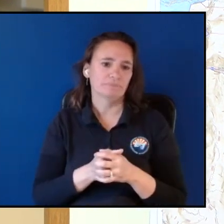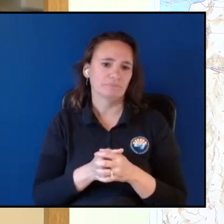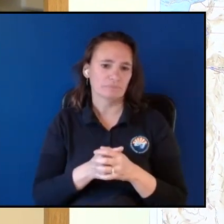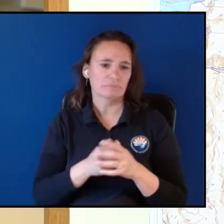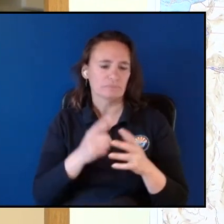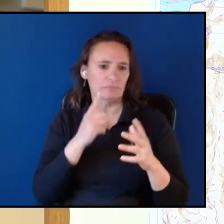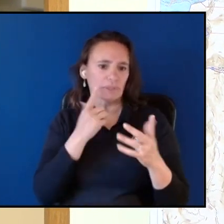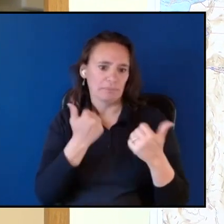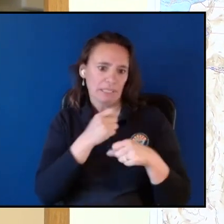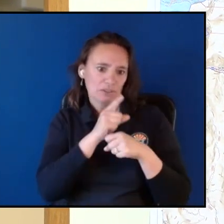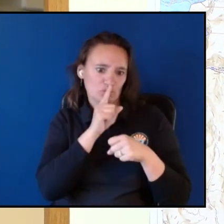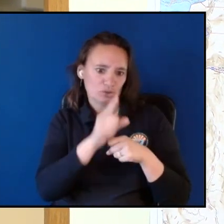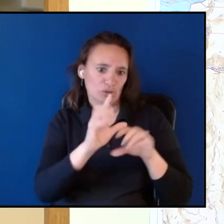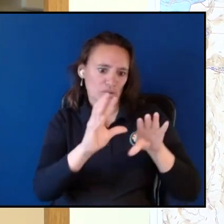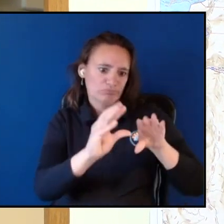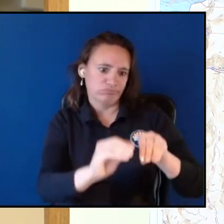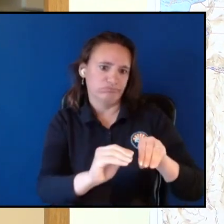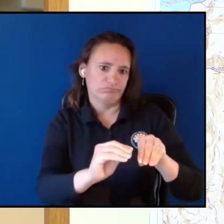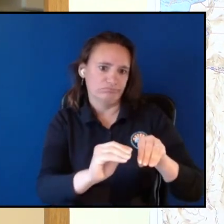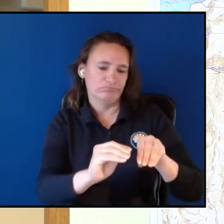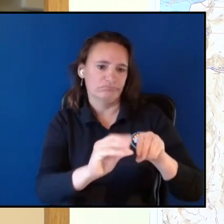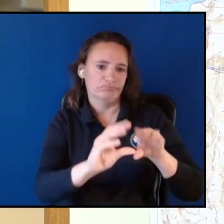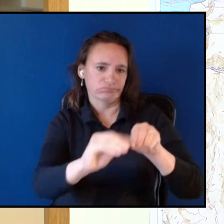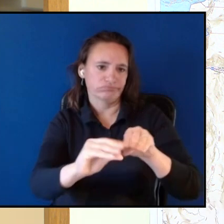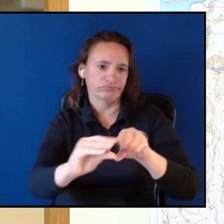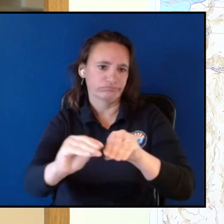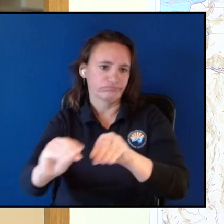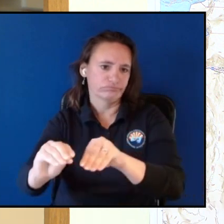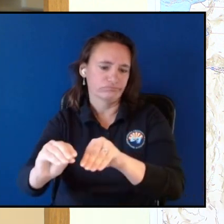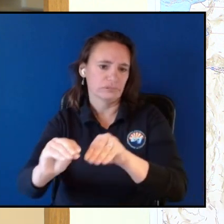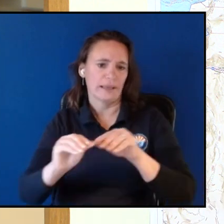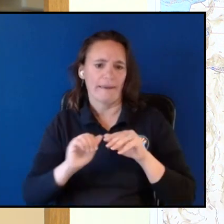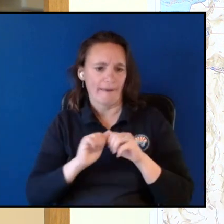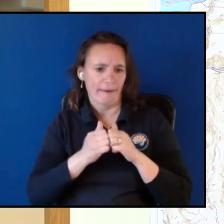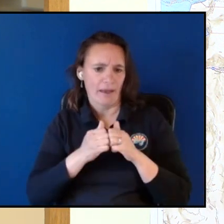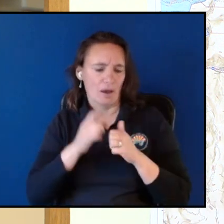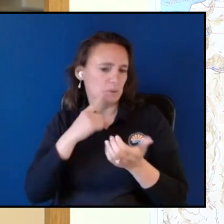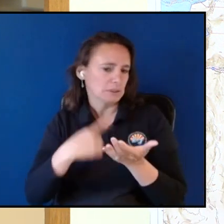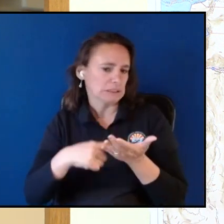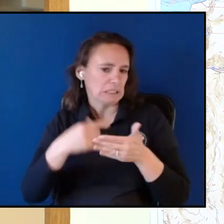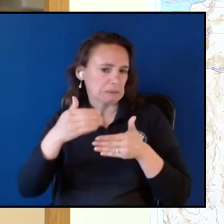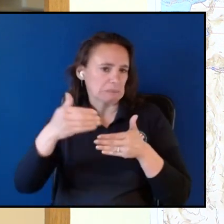So, how they do that, we'll talk about over coming days as they gain more information but they will need to go all the way